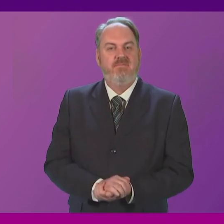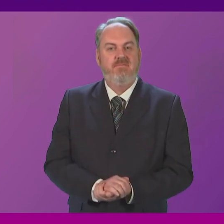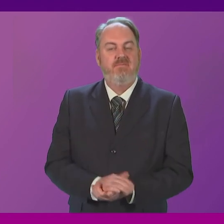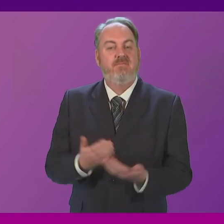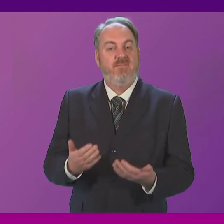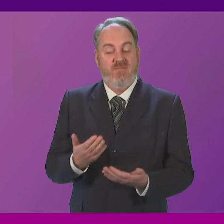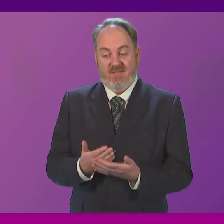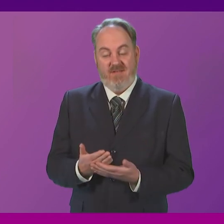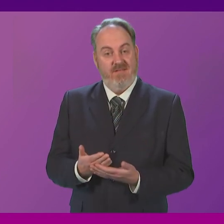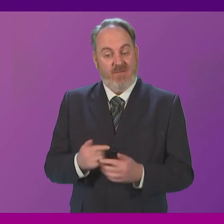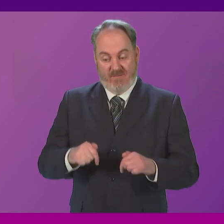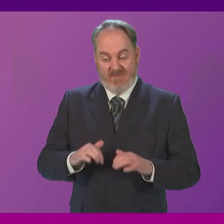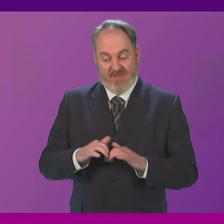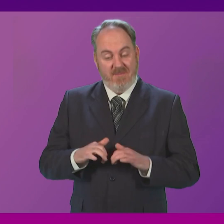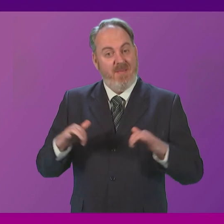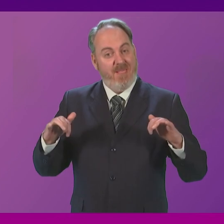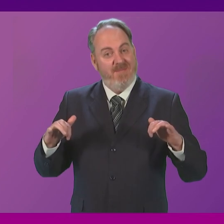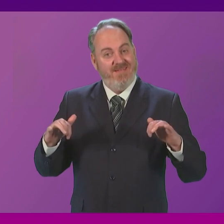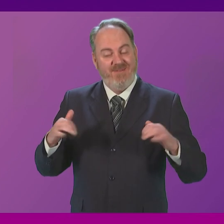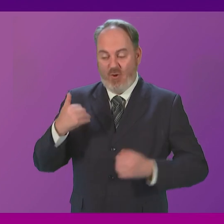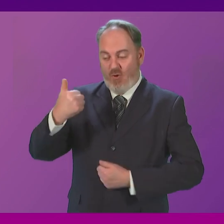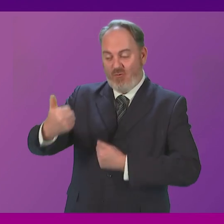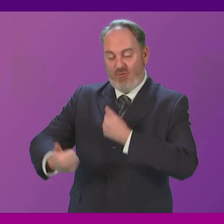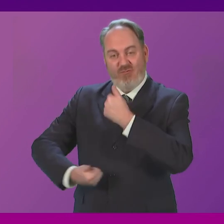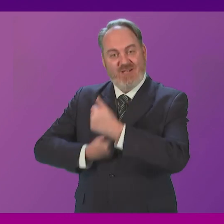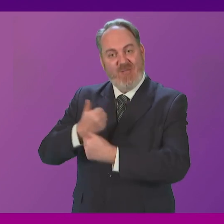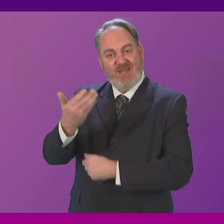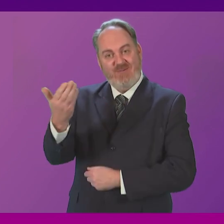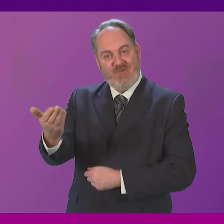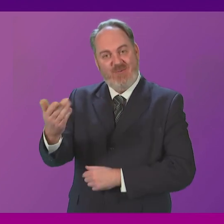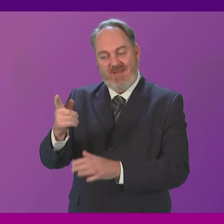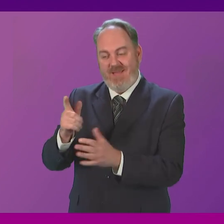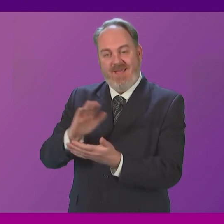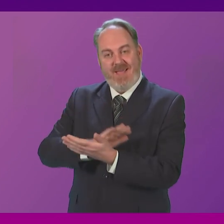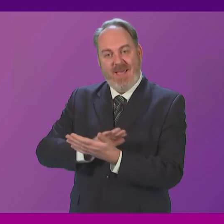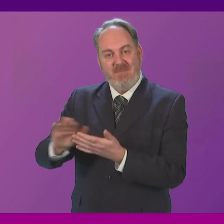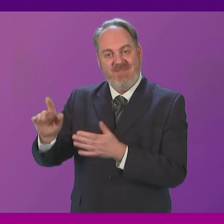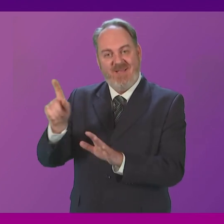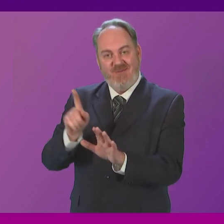On behalf of the Parliament, I congratulate Humza Yousaf as the Parliament’s nominee